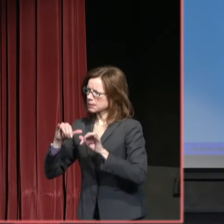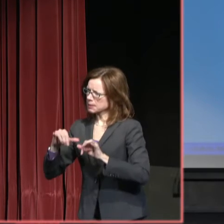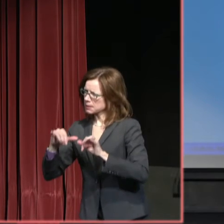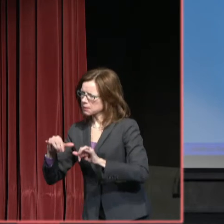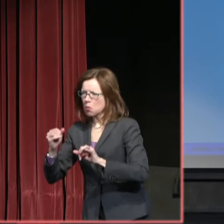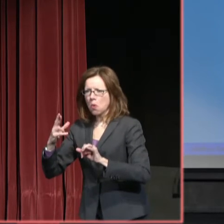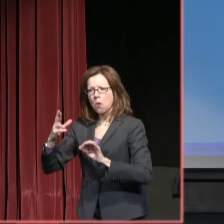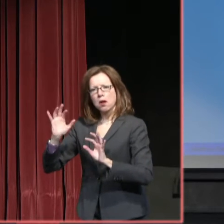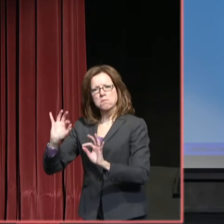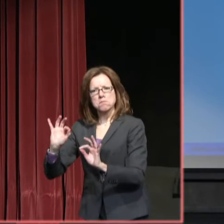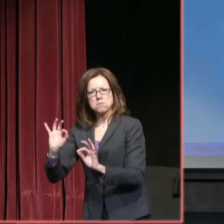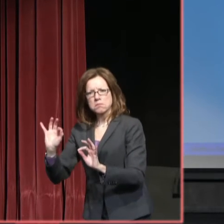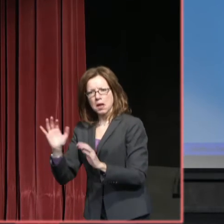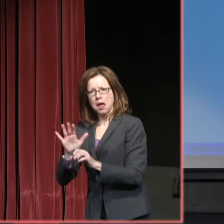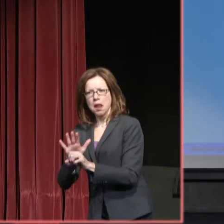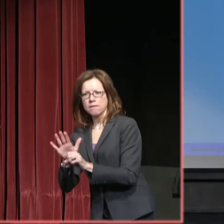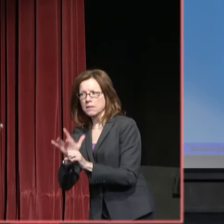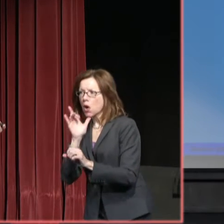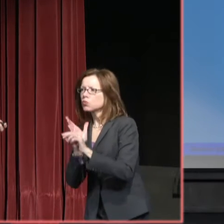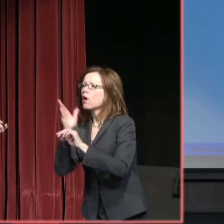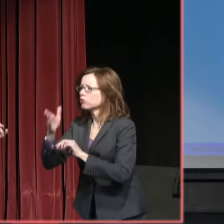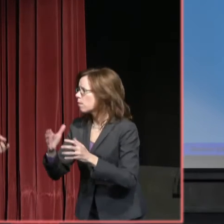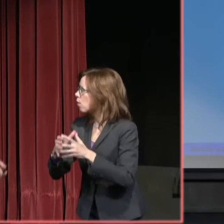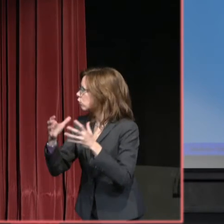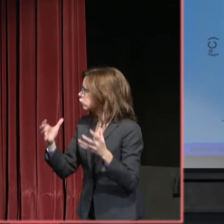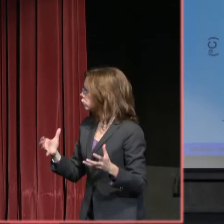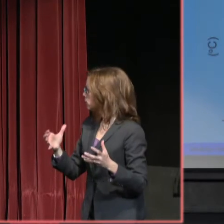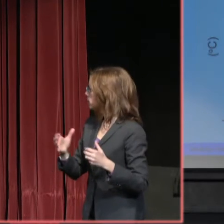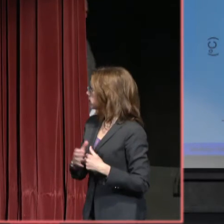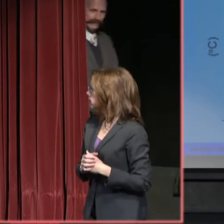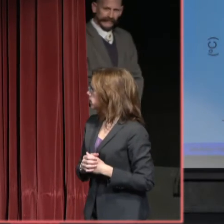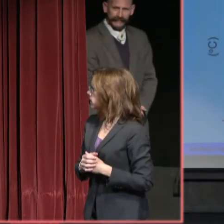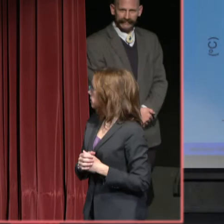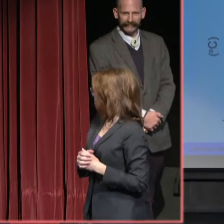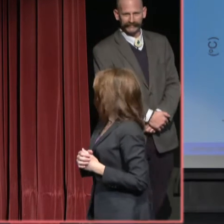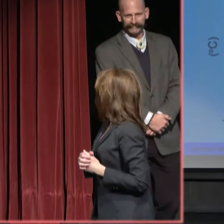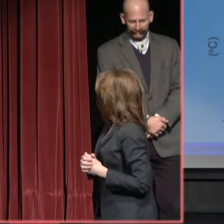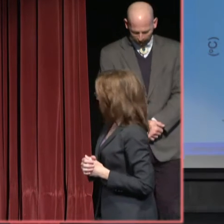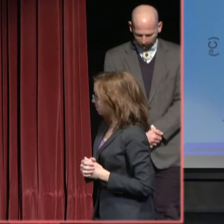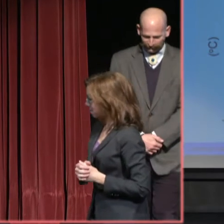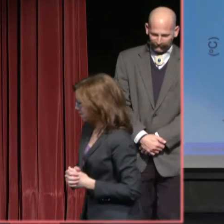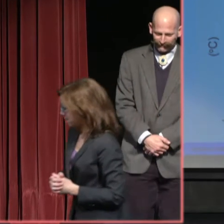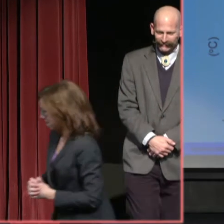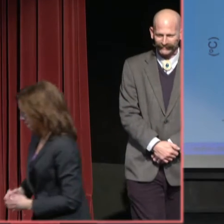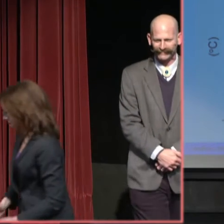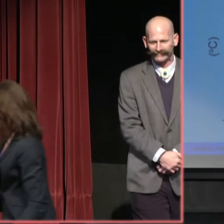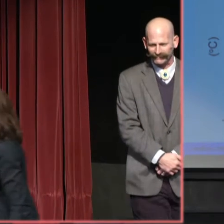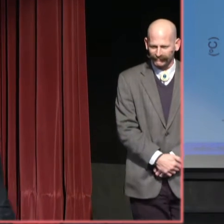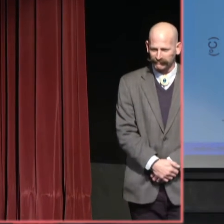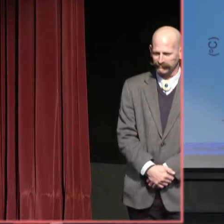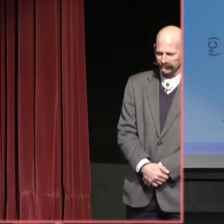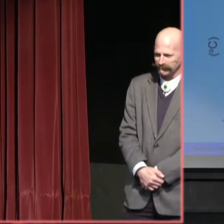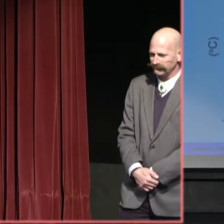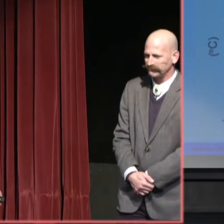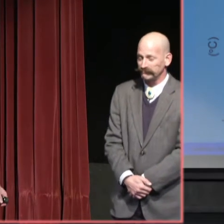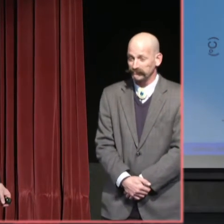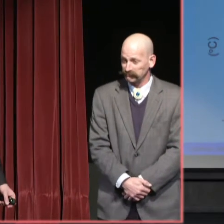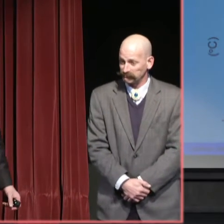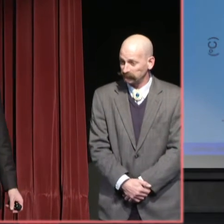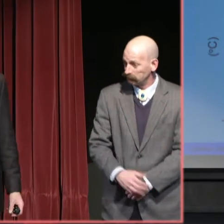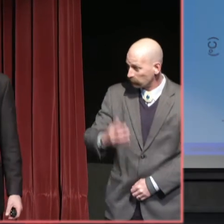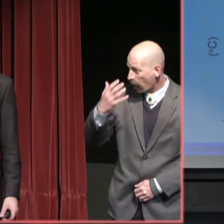or some other acceptable value.